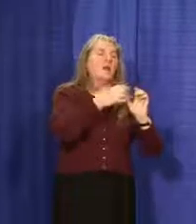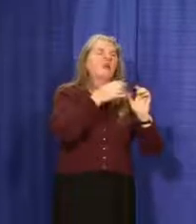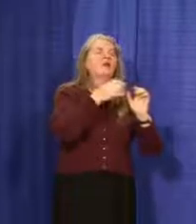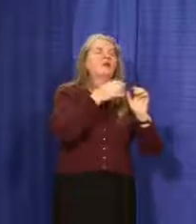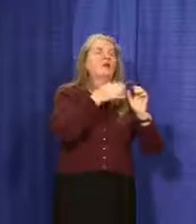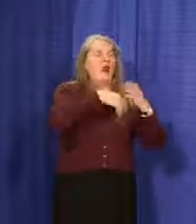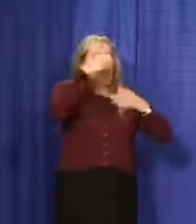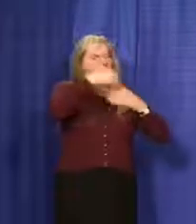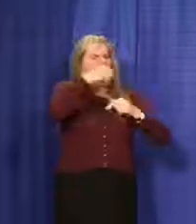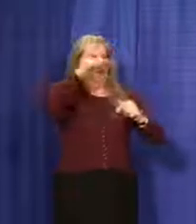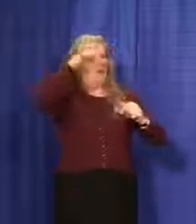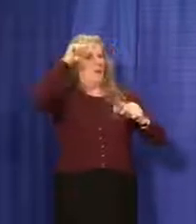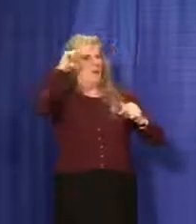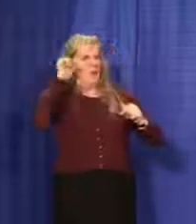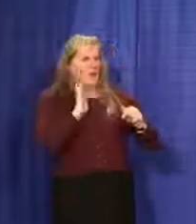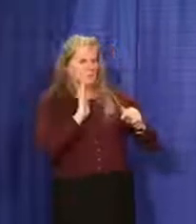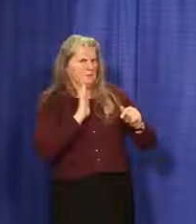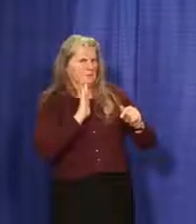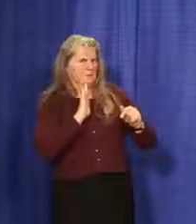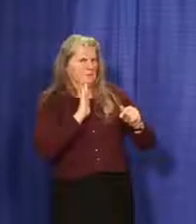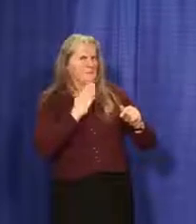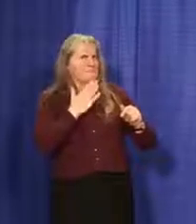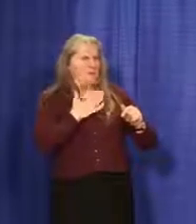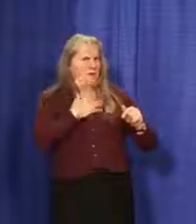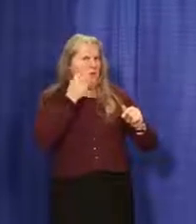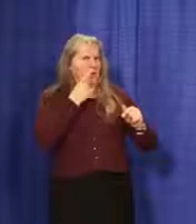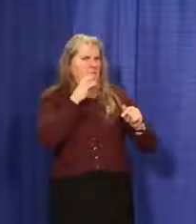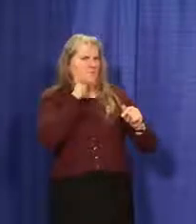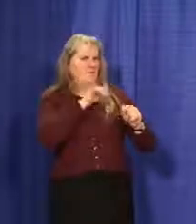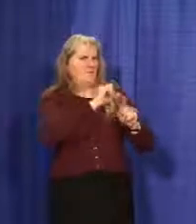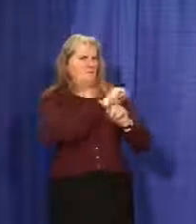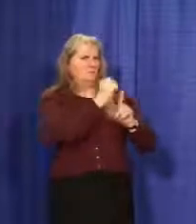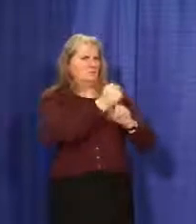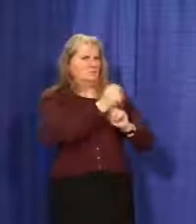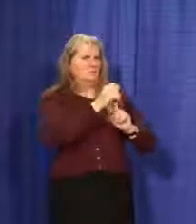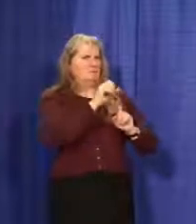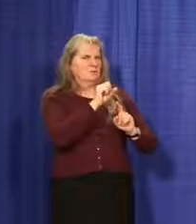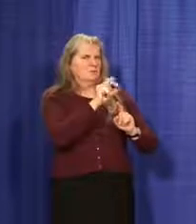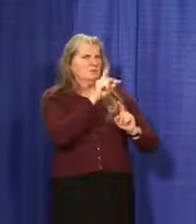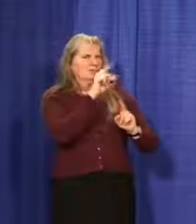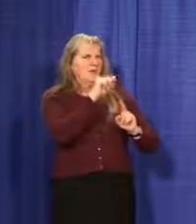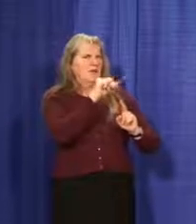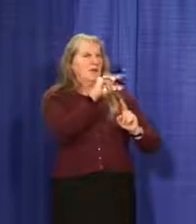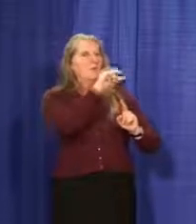been acquired within Alaska. That is how I am interpreting how they are identifying